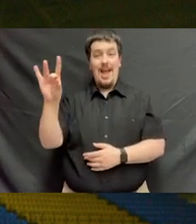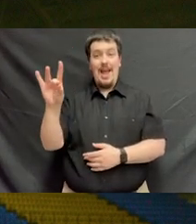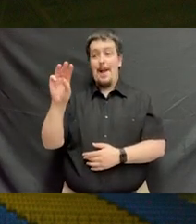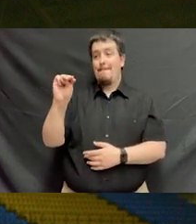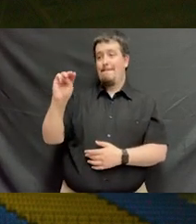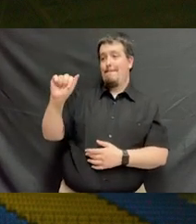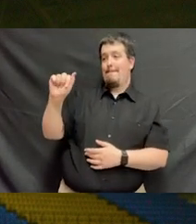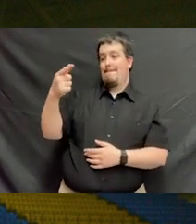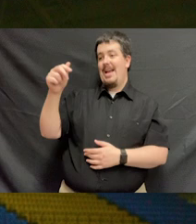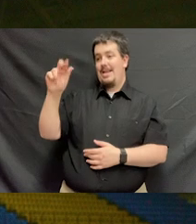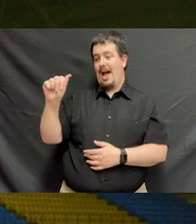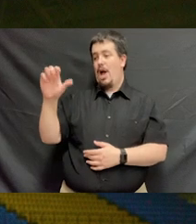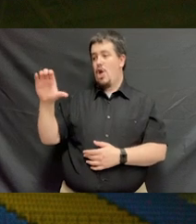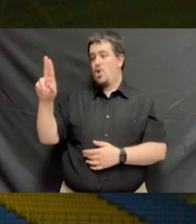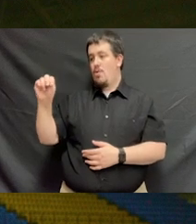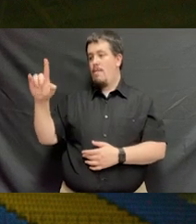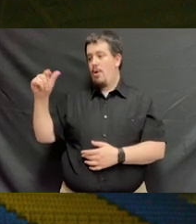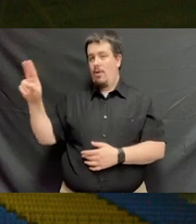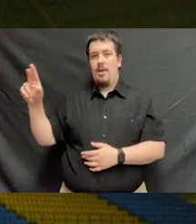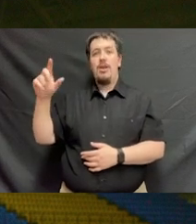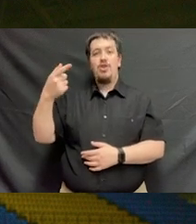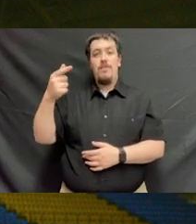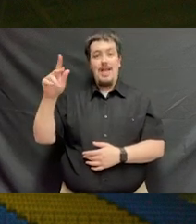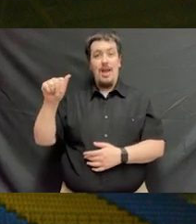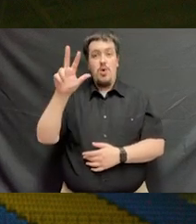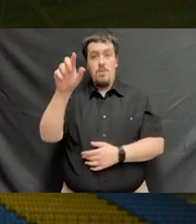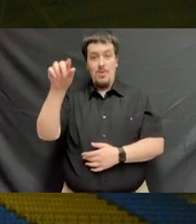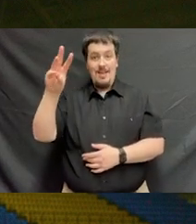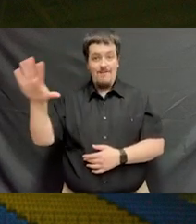148 are magna cum laude, with a GPA of 3.65 to 3.84.